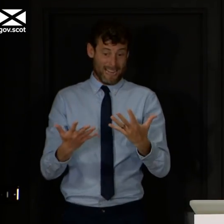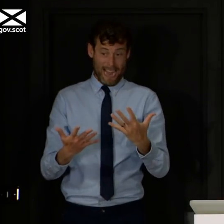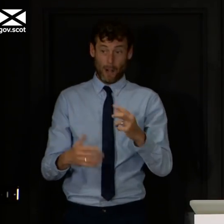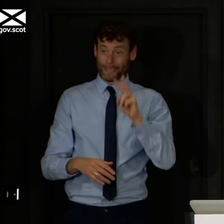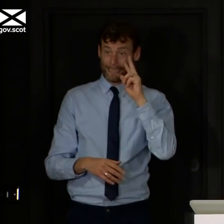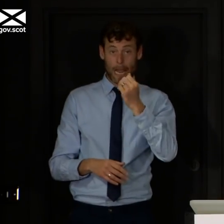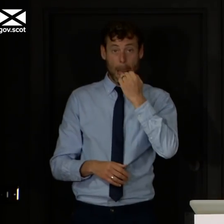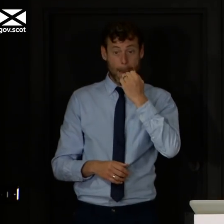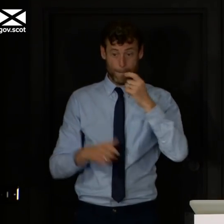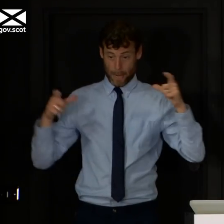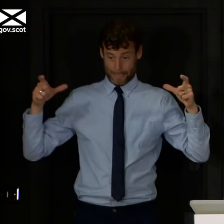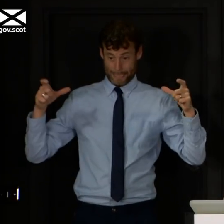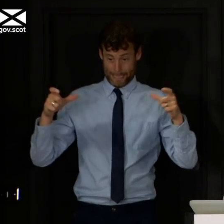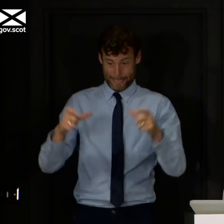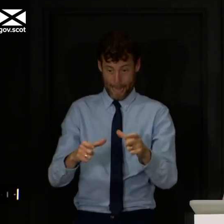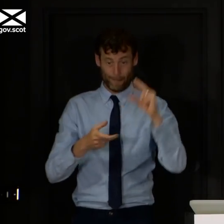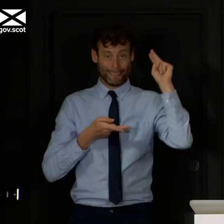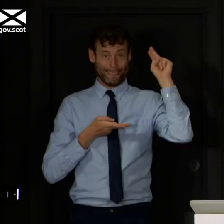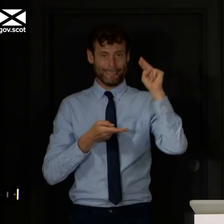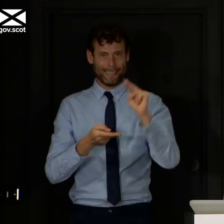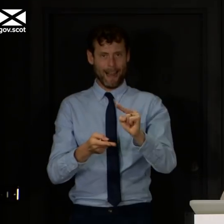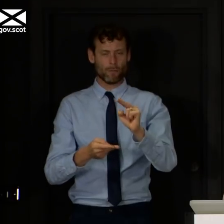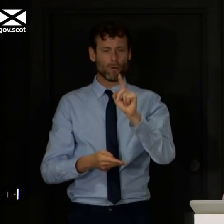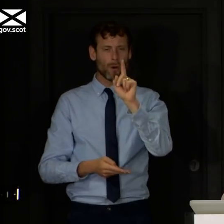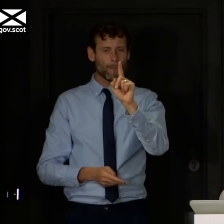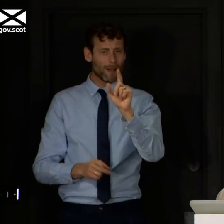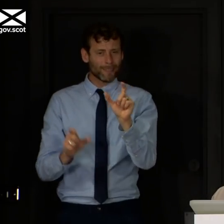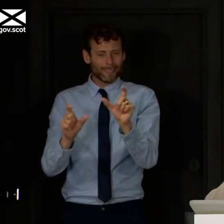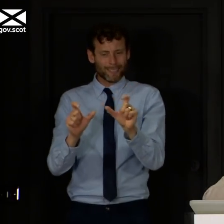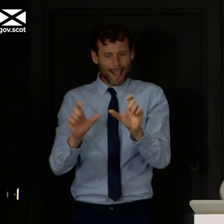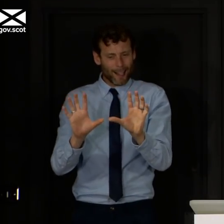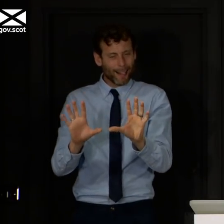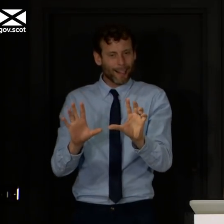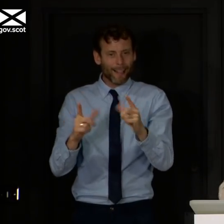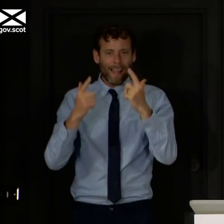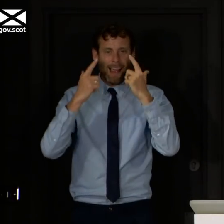direction, we still have a limited headroom to change things before we risk the R number